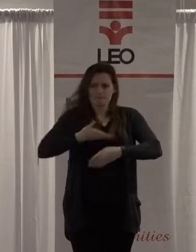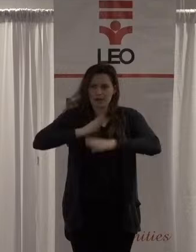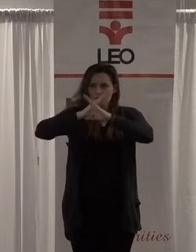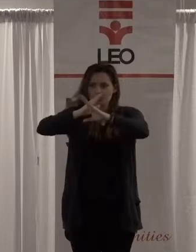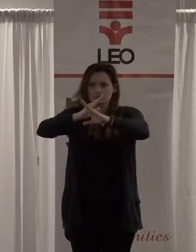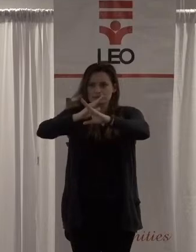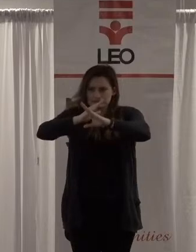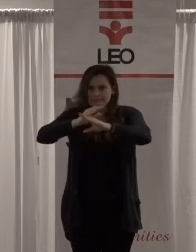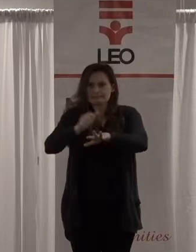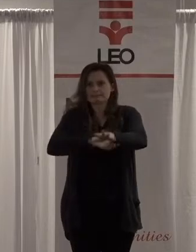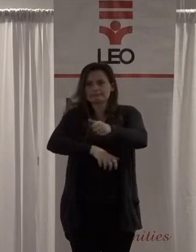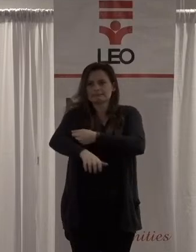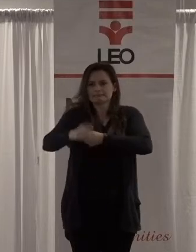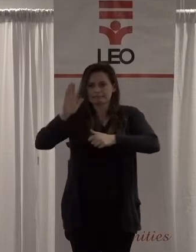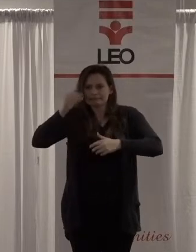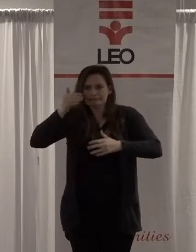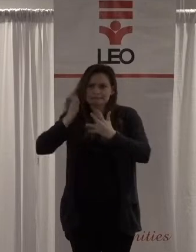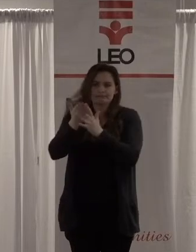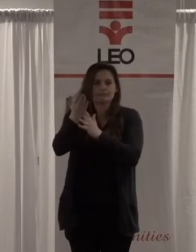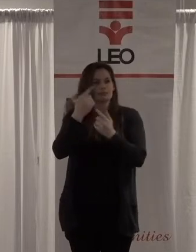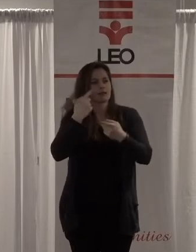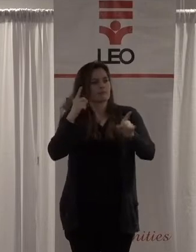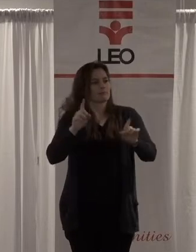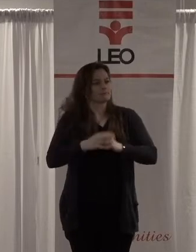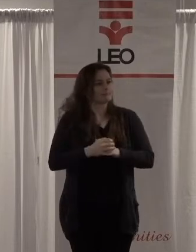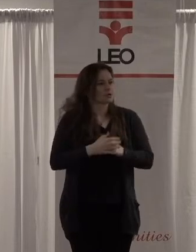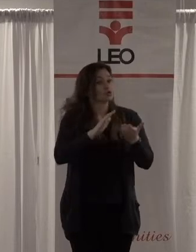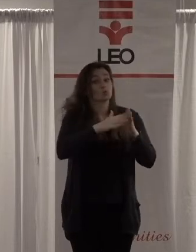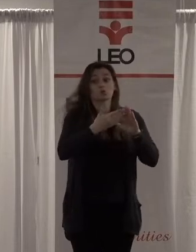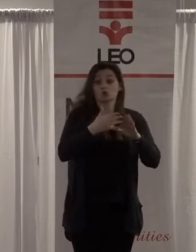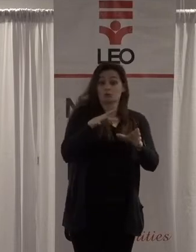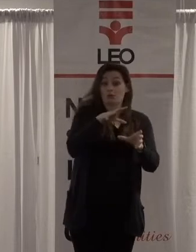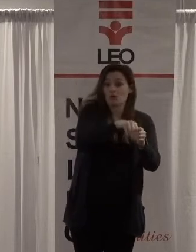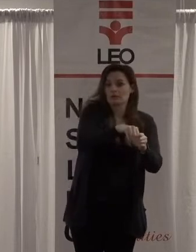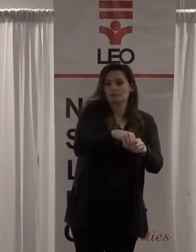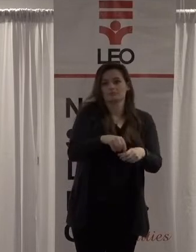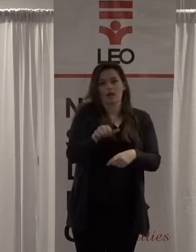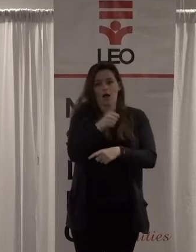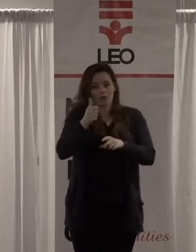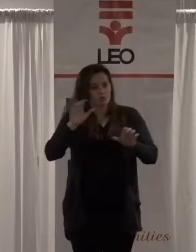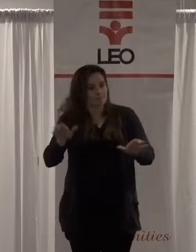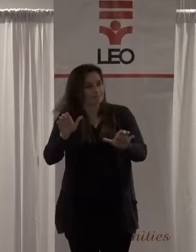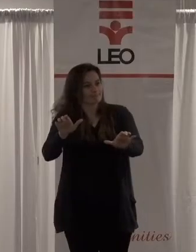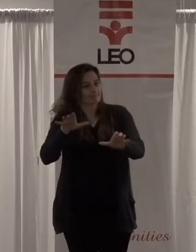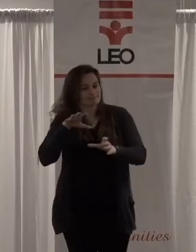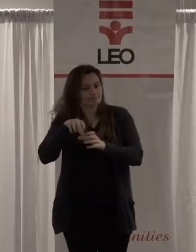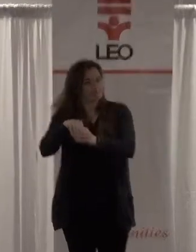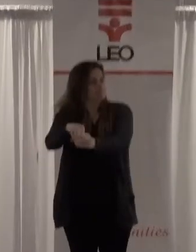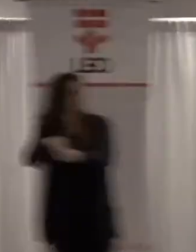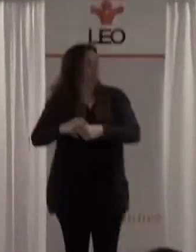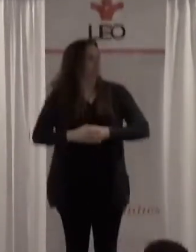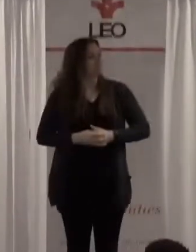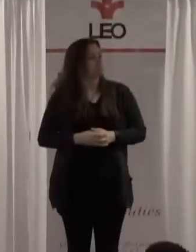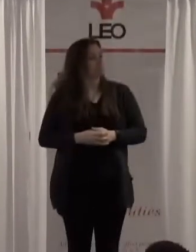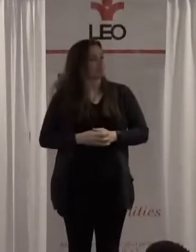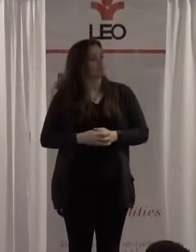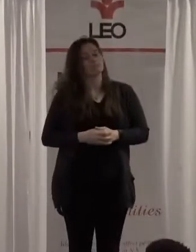AND YOUR COMMUNITY INVOLVEMENT IN YOUR EXTRACURRICULAR ACTIVITIES. CONTINUING IN YOUR EDUCATION WHATEVER DISCIPLINE YOU CHOOSE